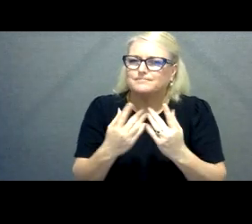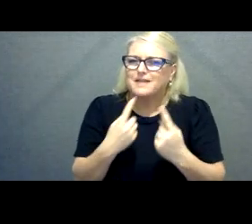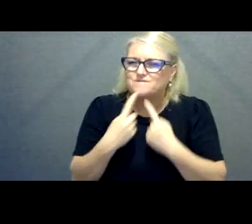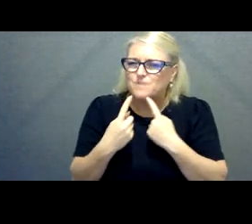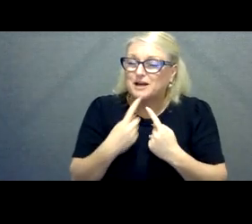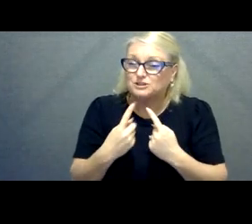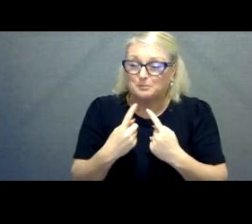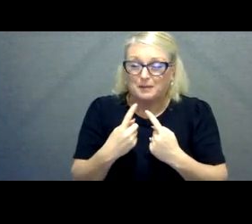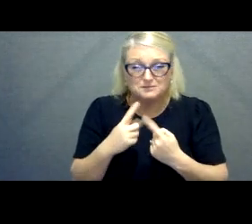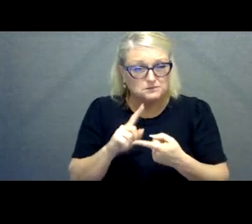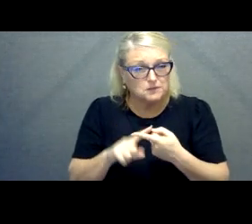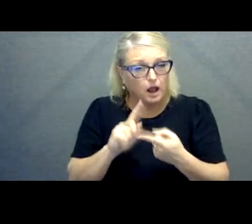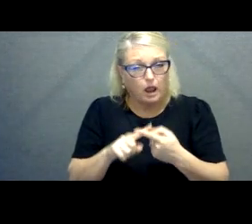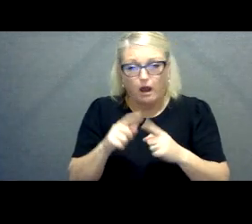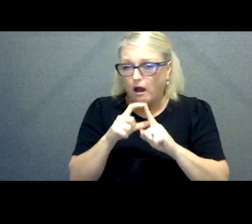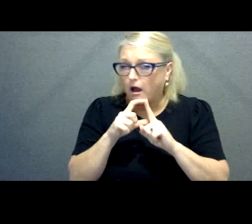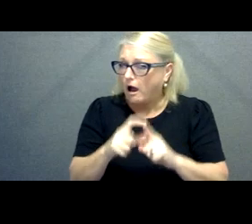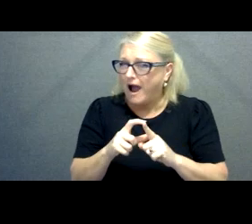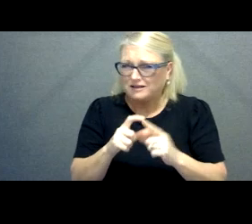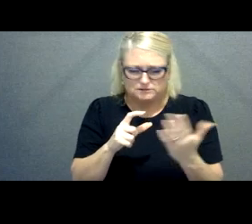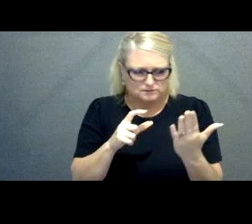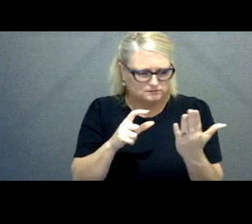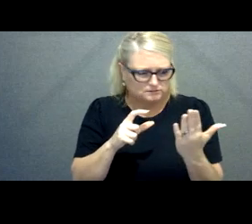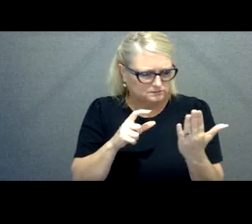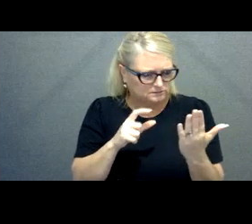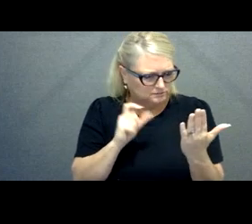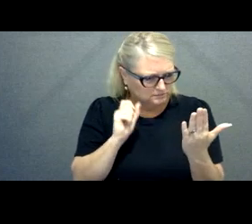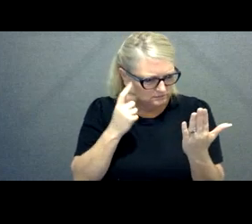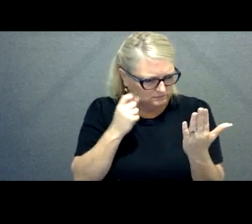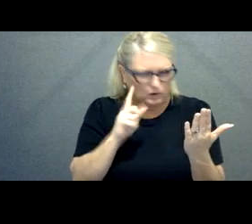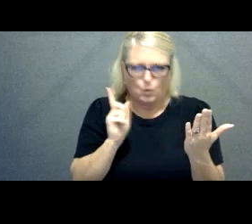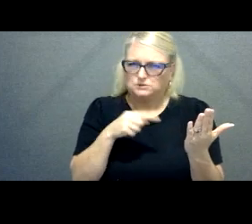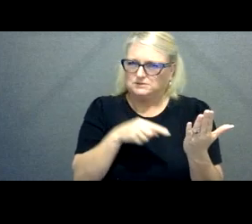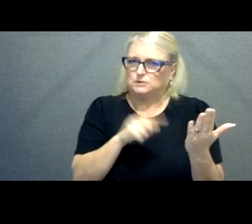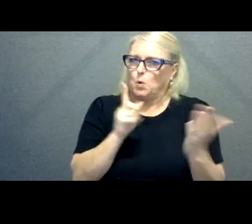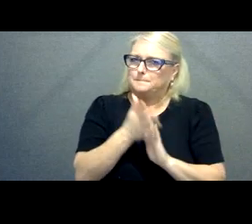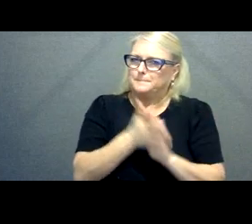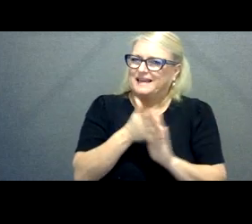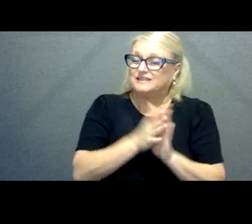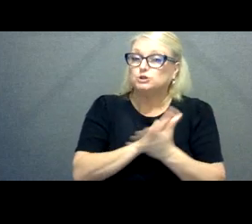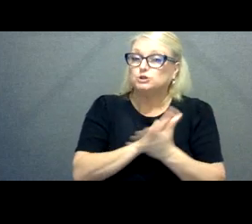minutia now really about how we actually make those determinations and as I said our funding